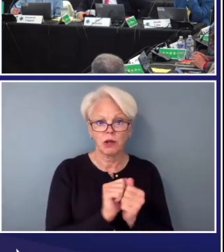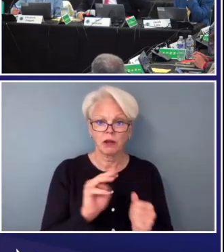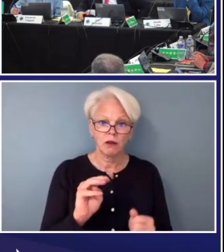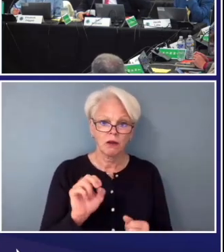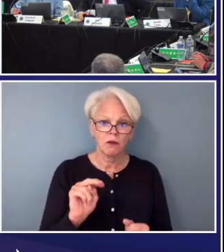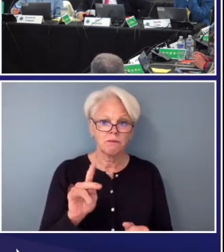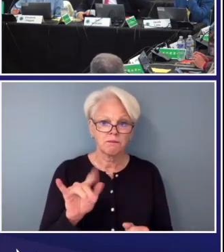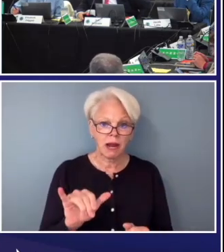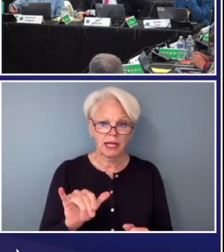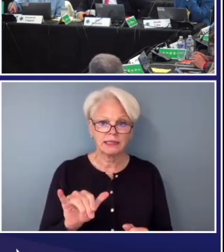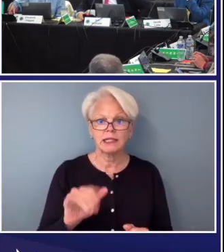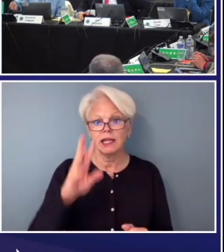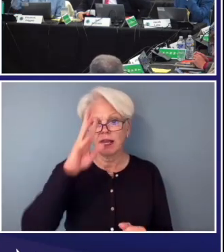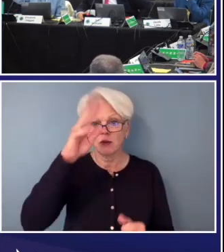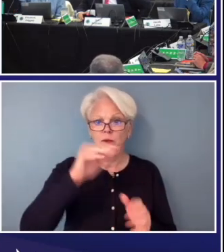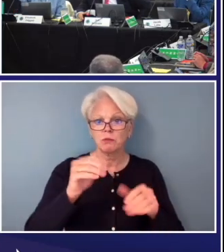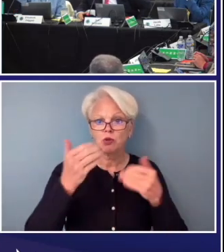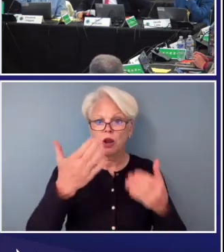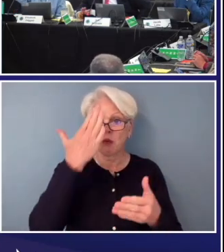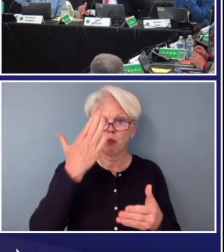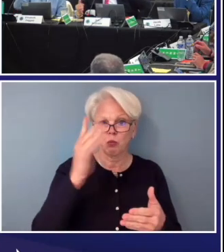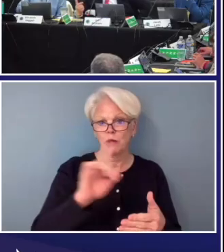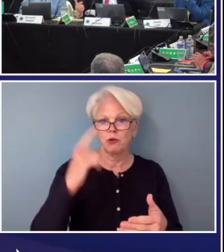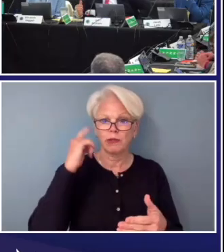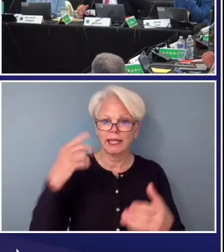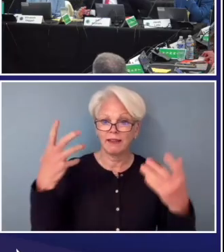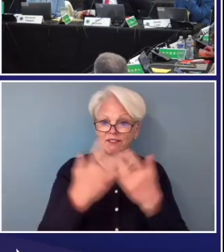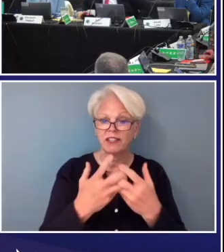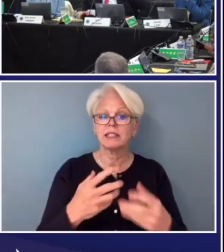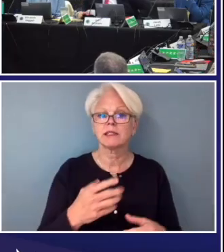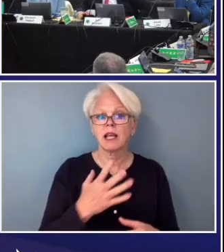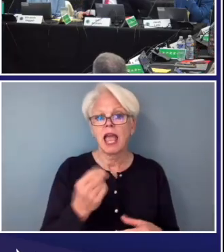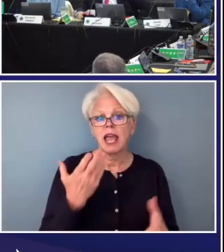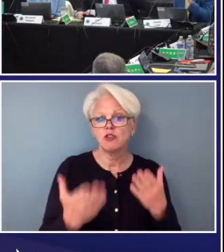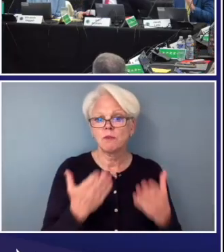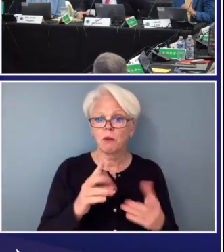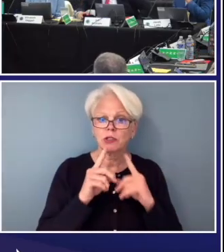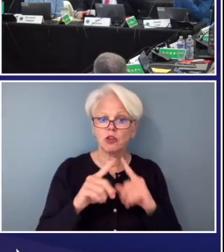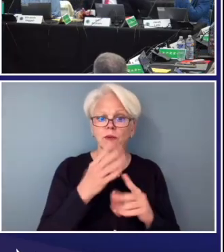and come up with a proposal on where you think that fits, and you, and you may even want to talk with some of the folks who have been,